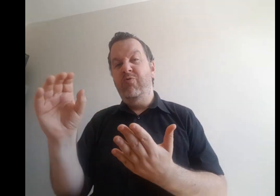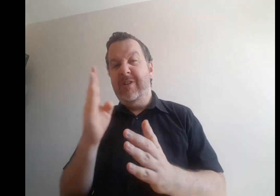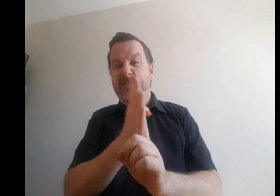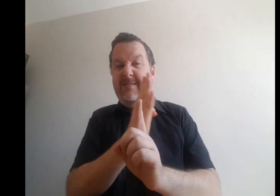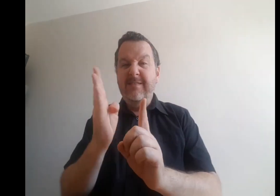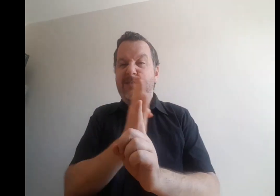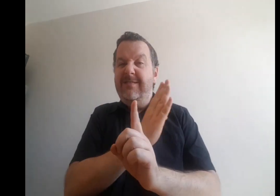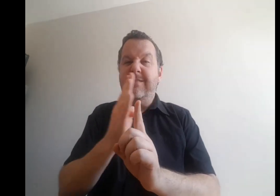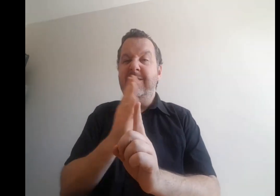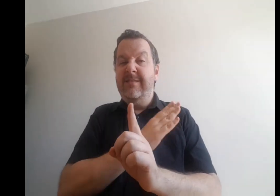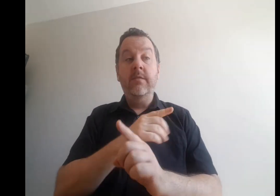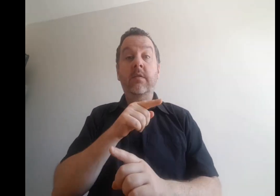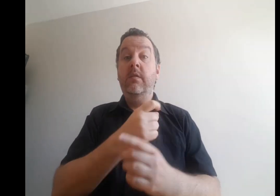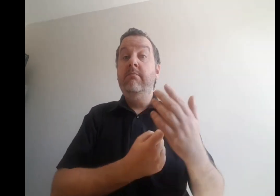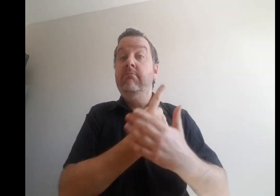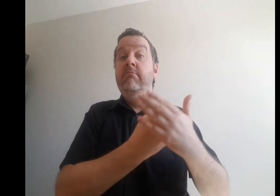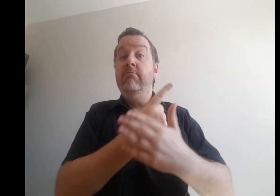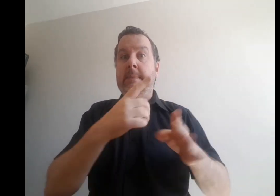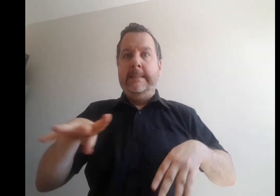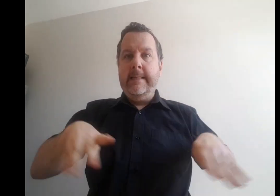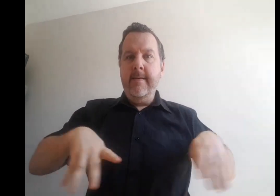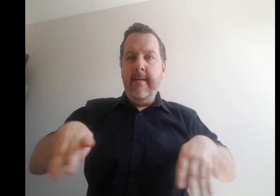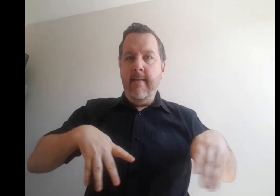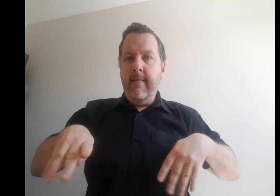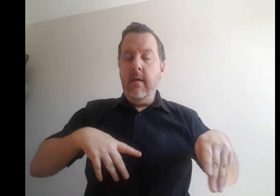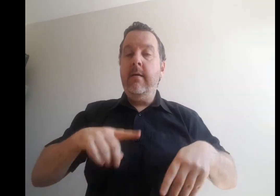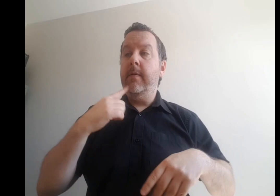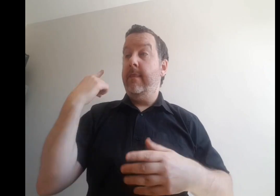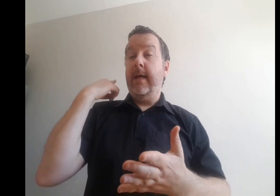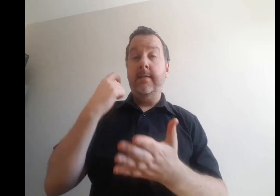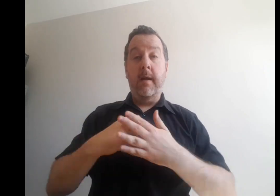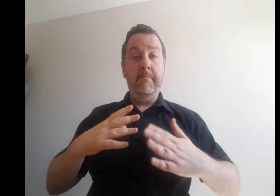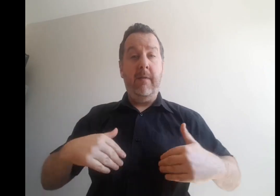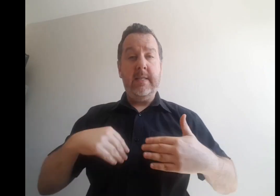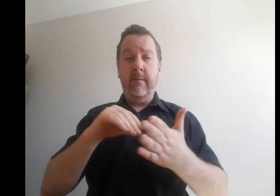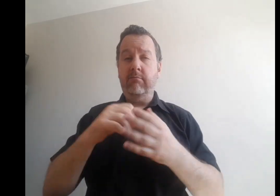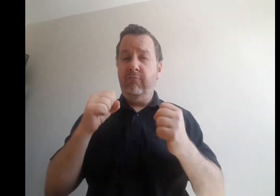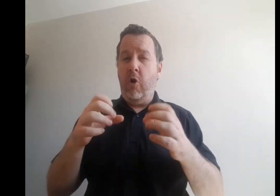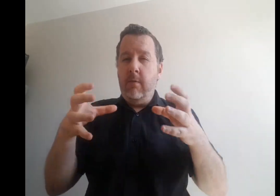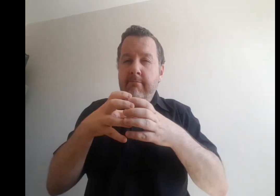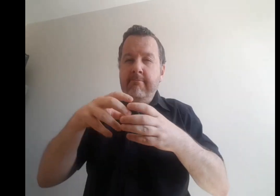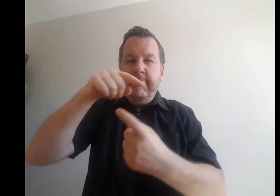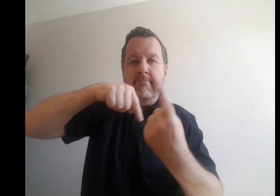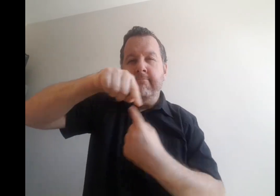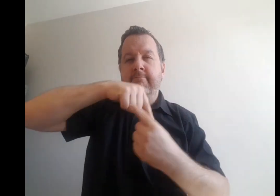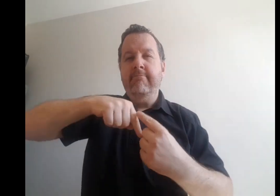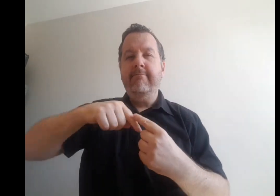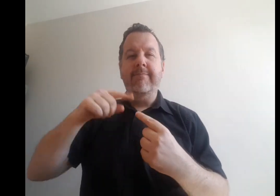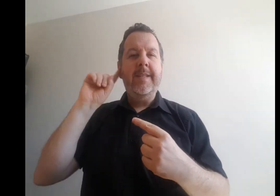One of the interesting things about Mary, is that Belfast had a very tight-knit deaf community